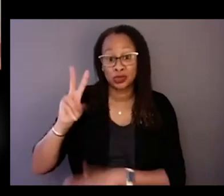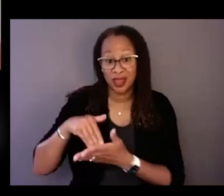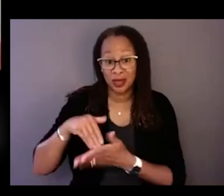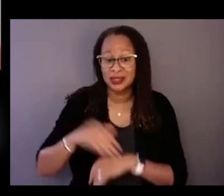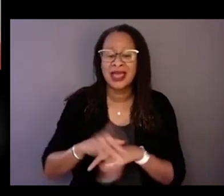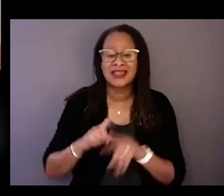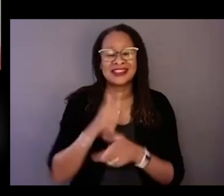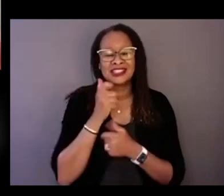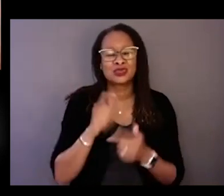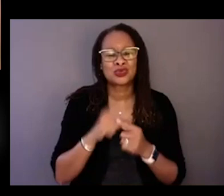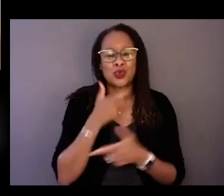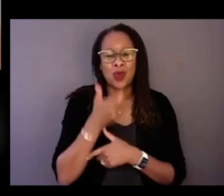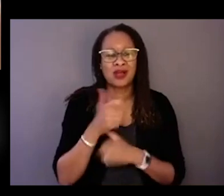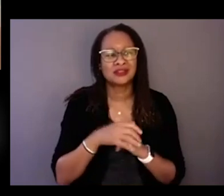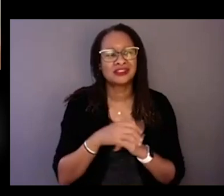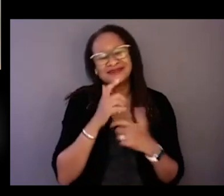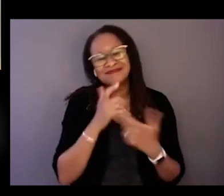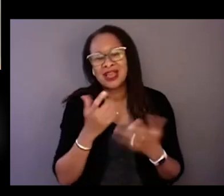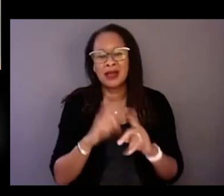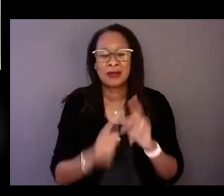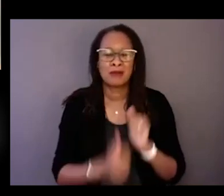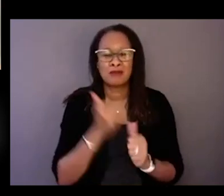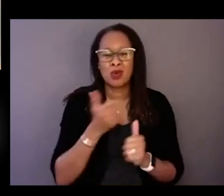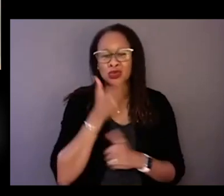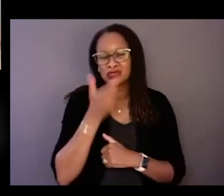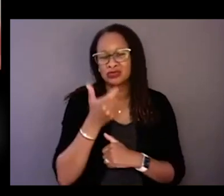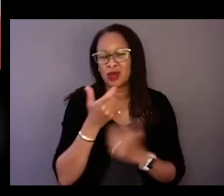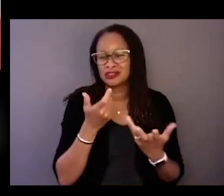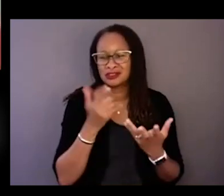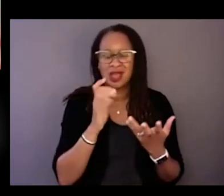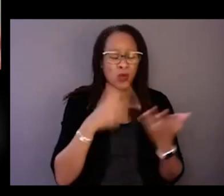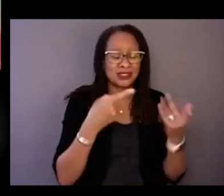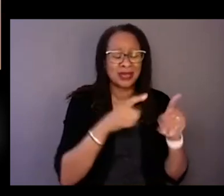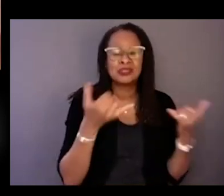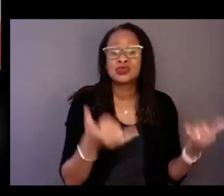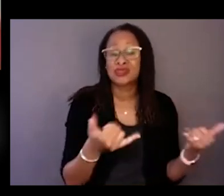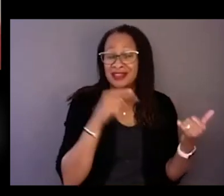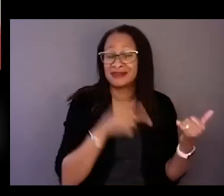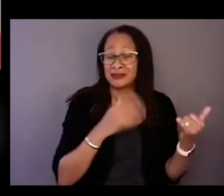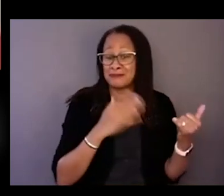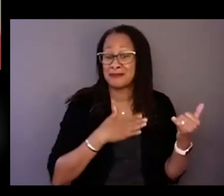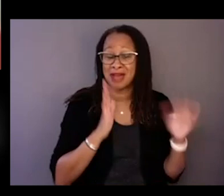but for me I'm most interested in what's happening today and this sparking a conversation around